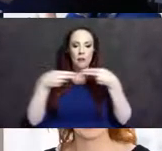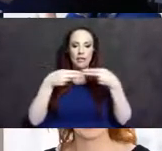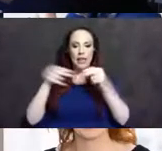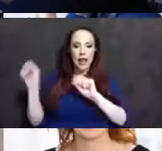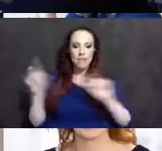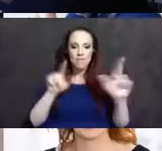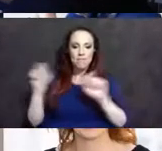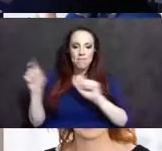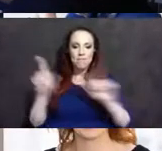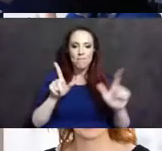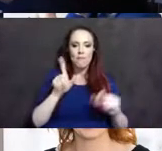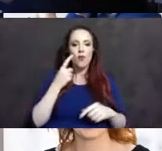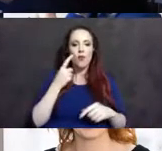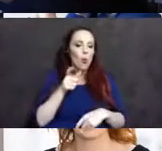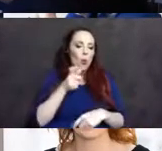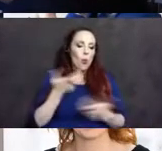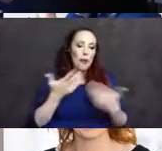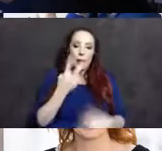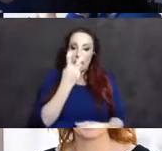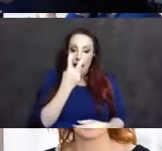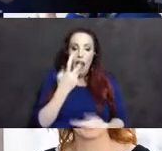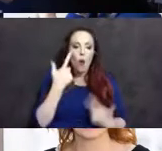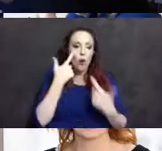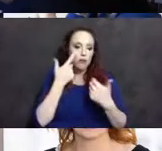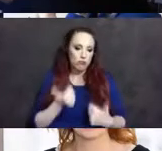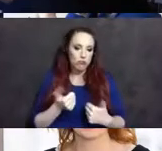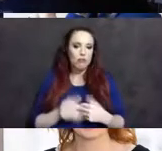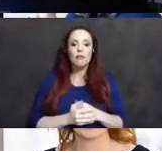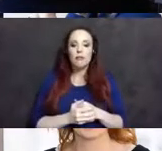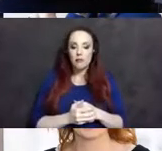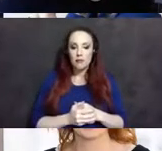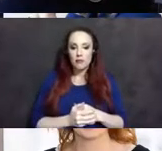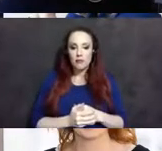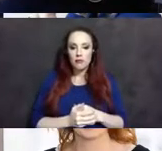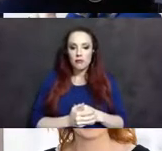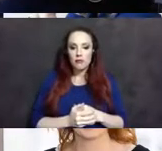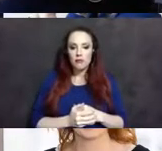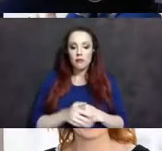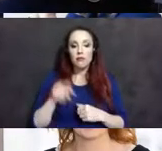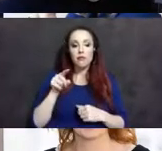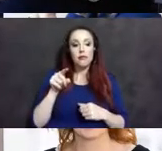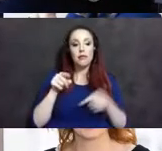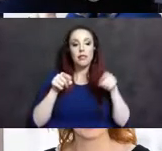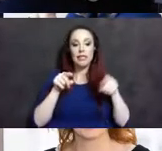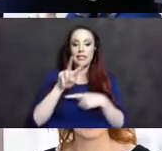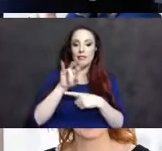And I'm going to, this is the video and podcast series Leading with Empathy and Alliship,